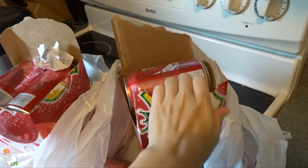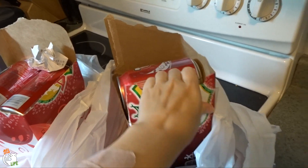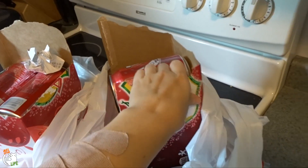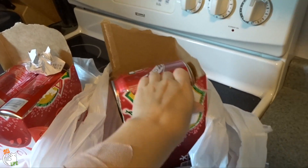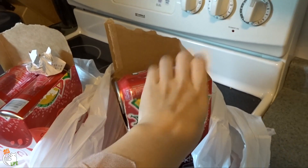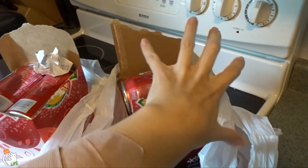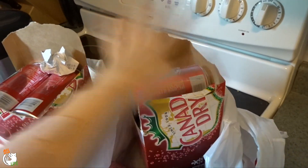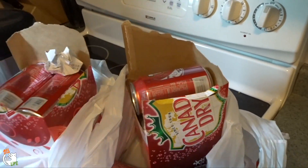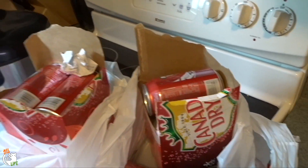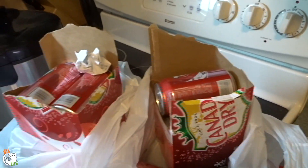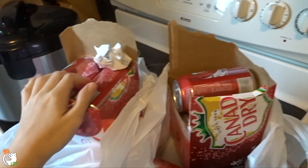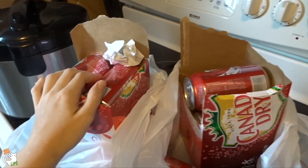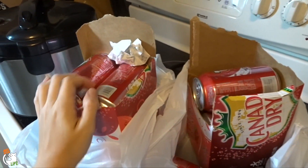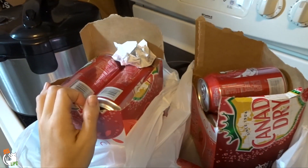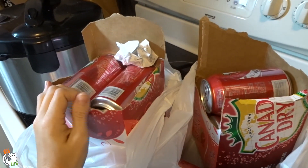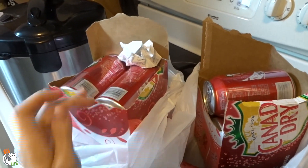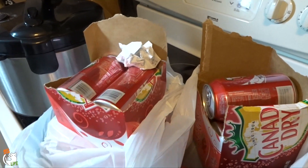I put my hand in there and it ripped open.